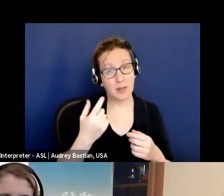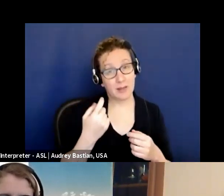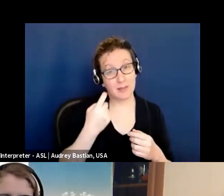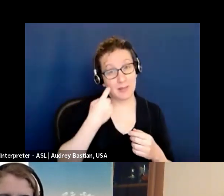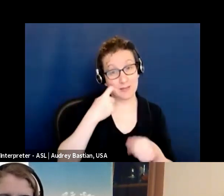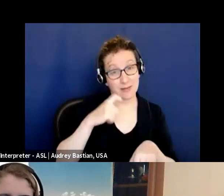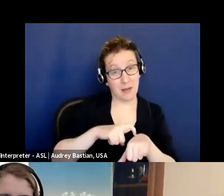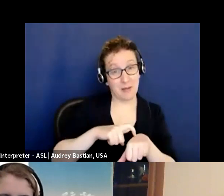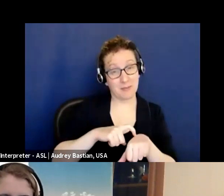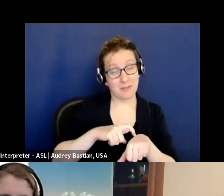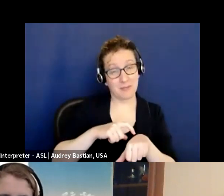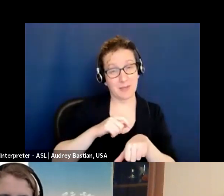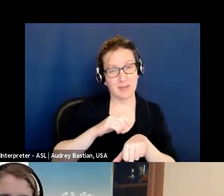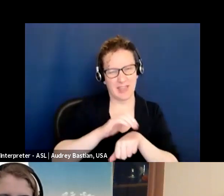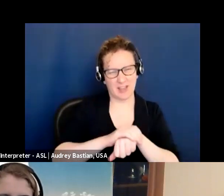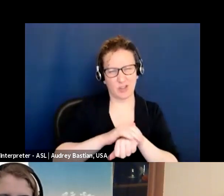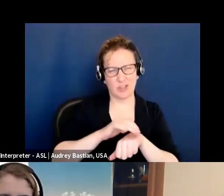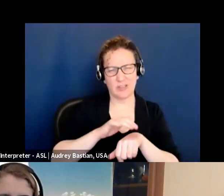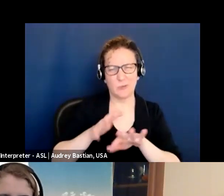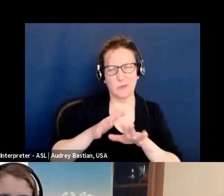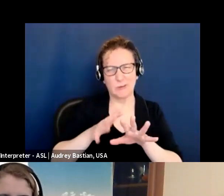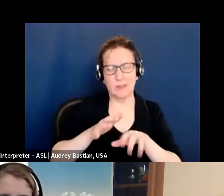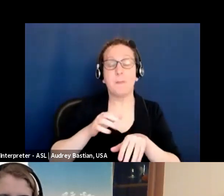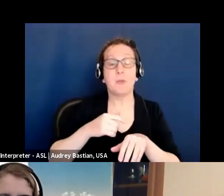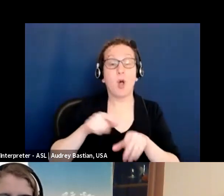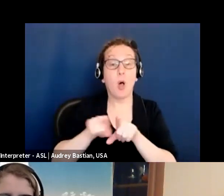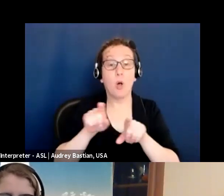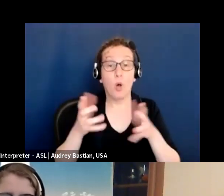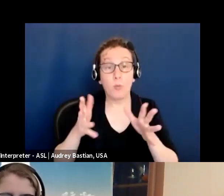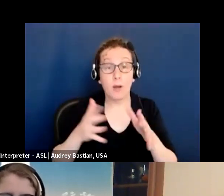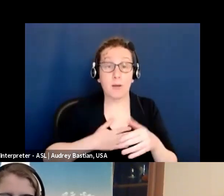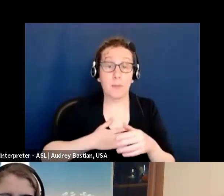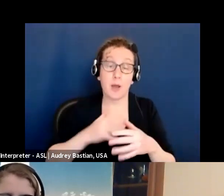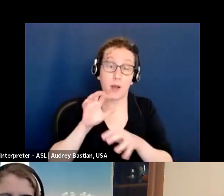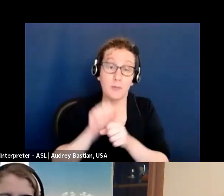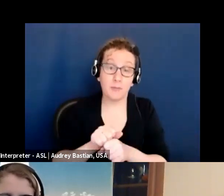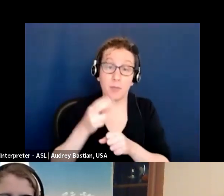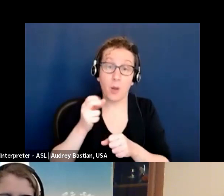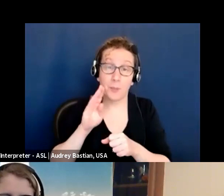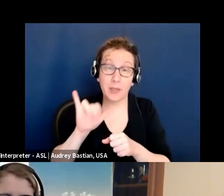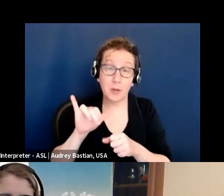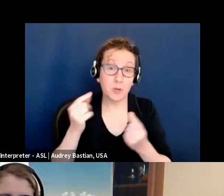I can say that it's already my hobby. I love to volunteer and do something good for